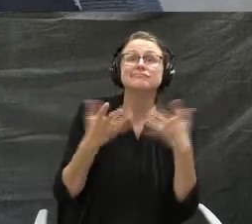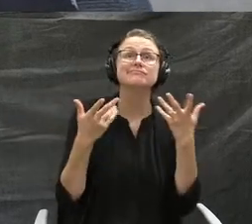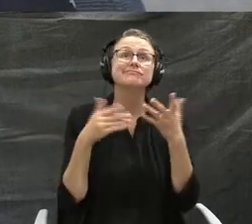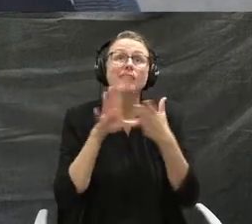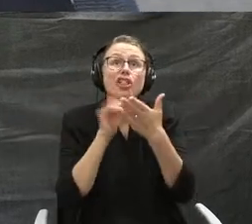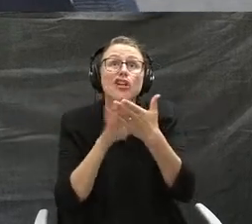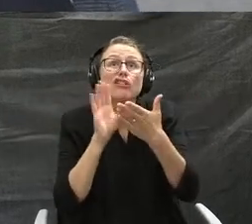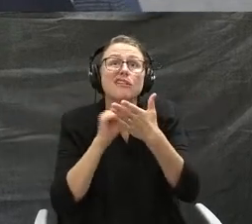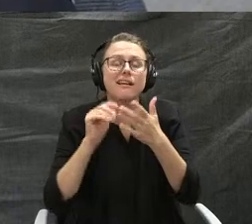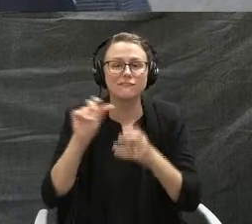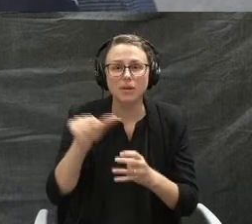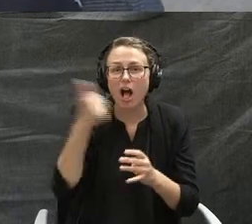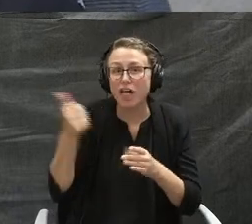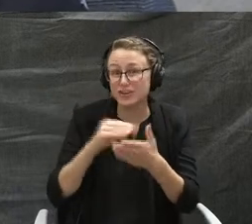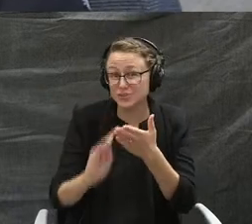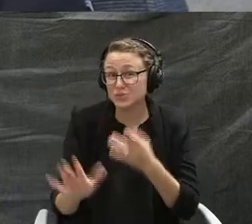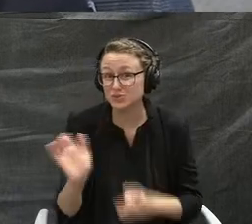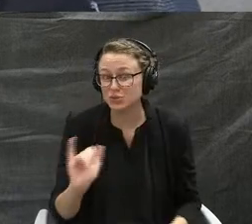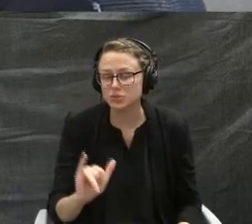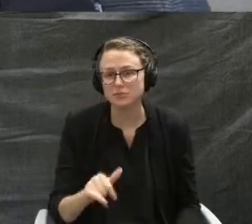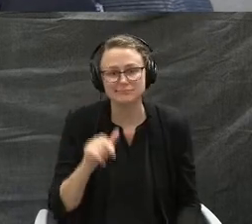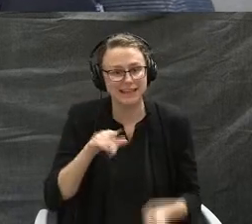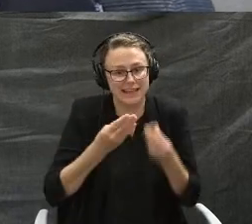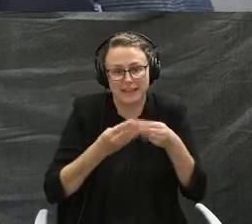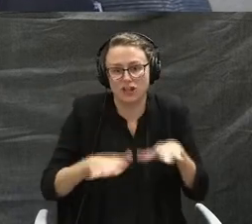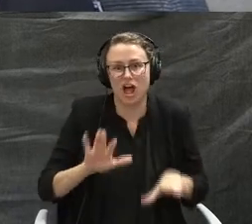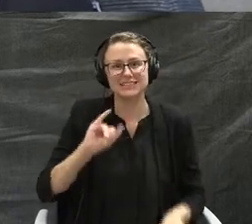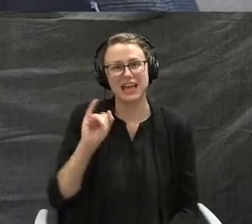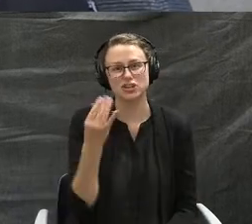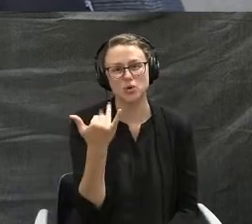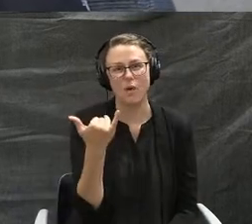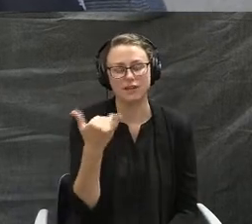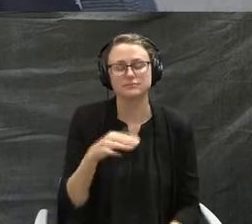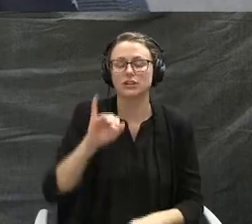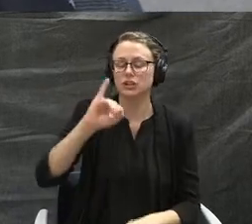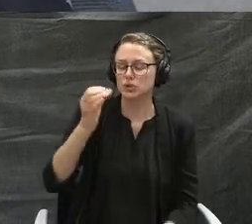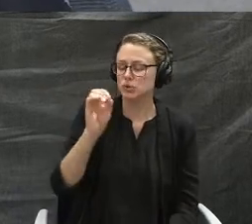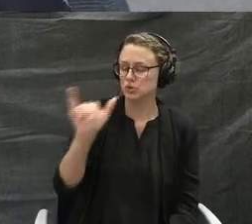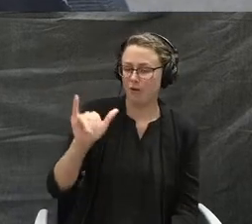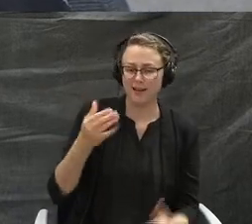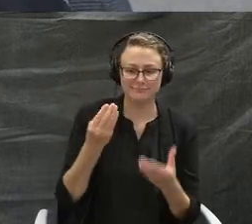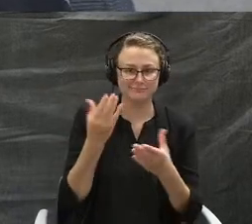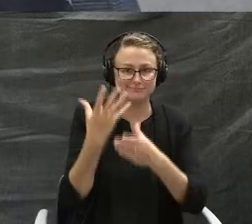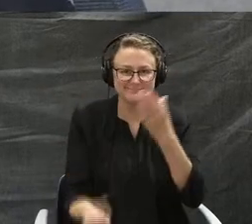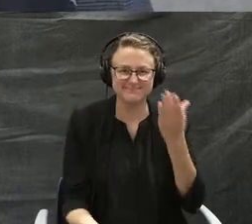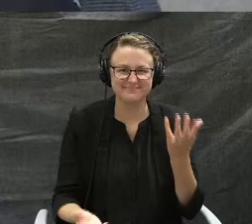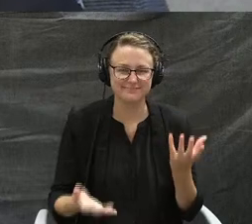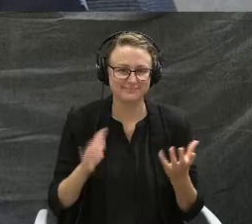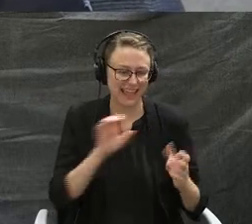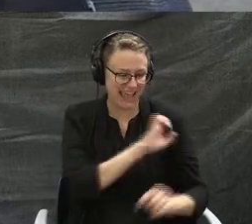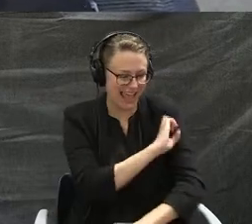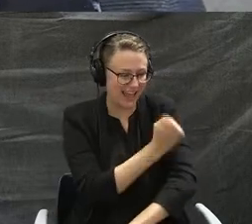seems to have lost that joy with online learning, and it seems that energy was difficult to replicate in online classes